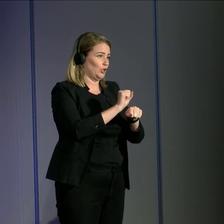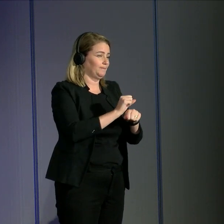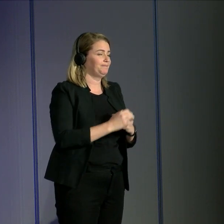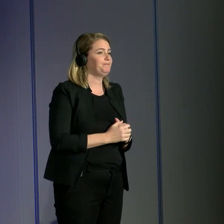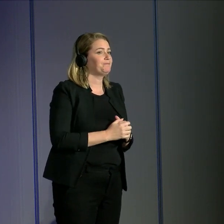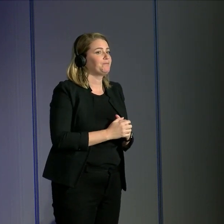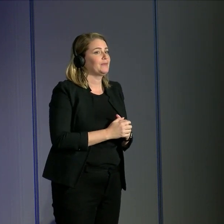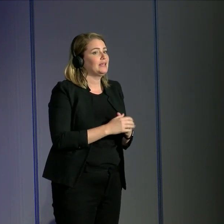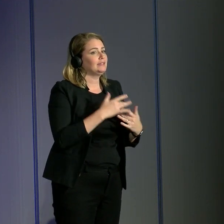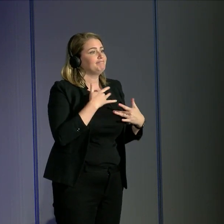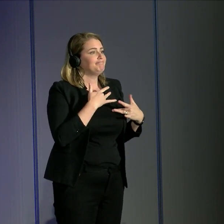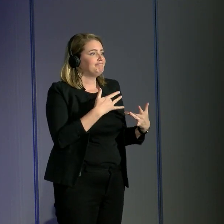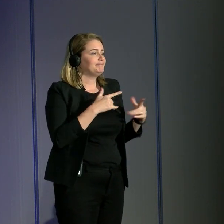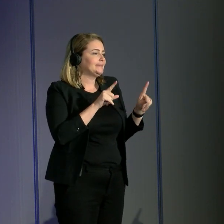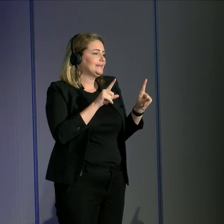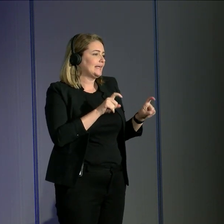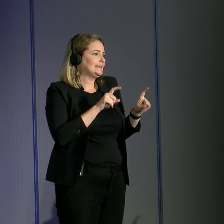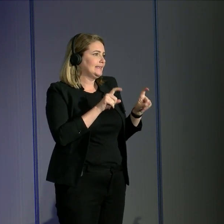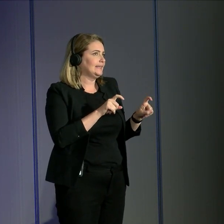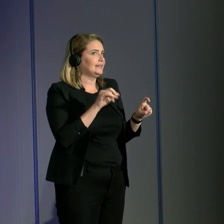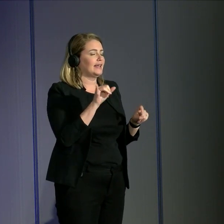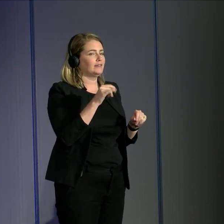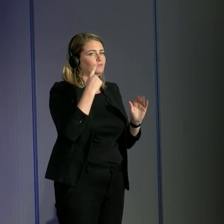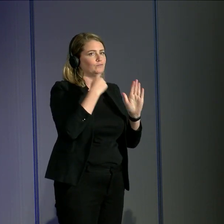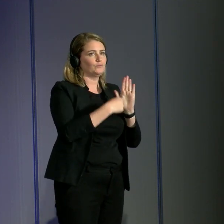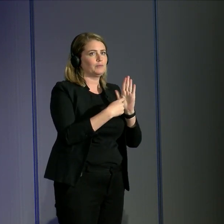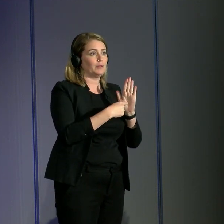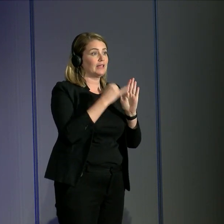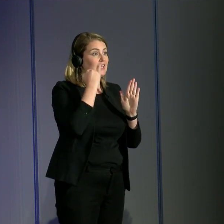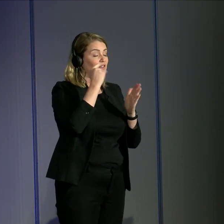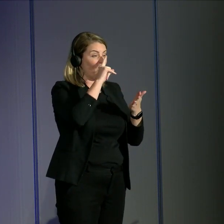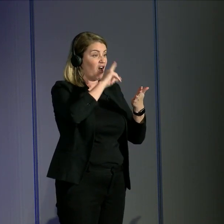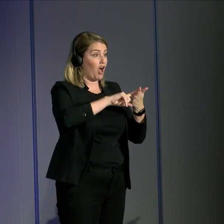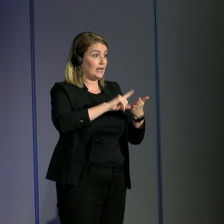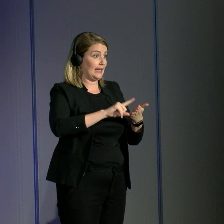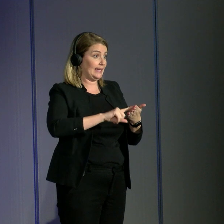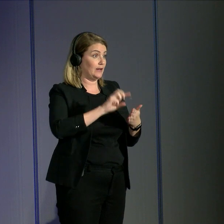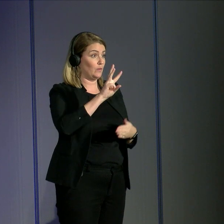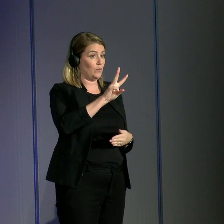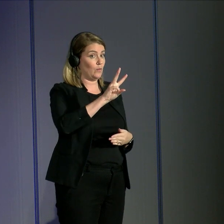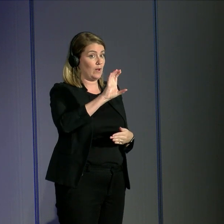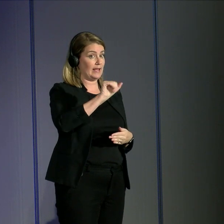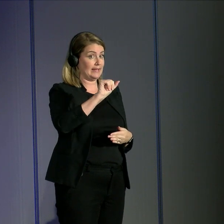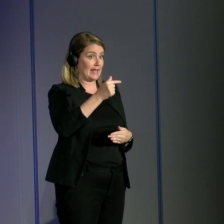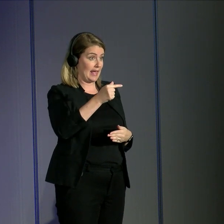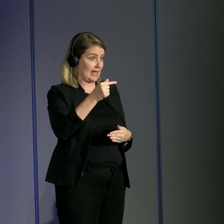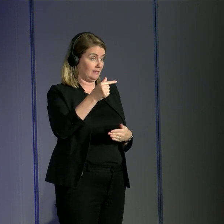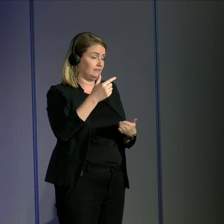You're usually testing against, for example, if you're auditing WCAG against WCAG, then